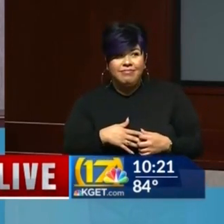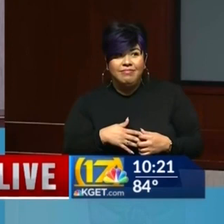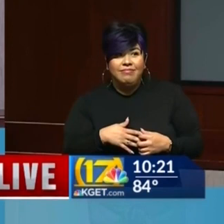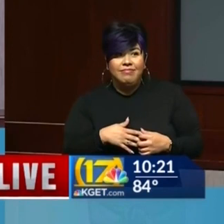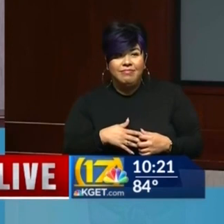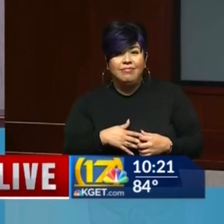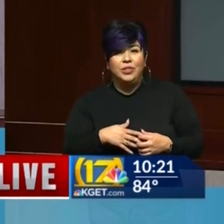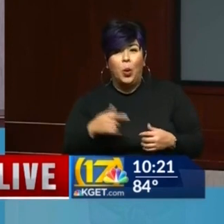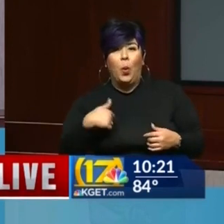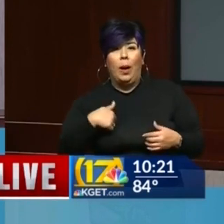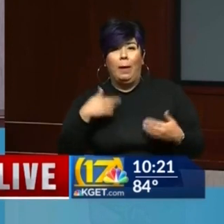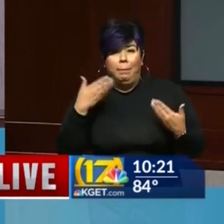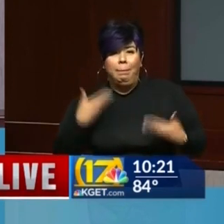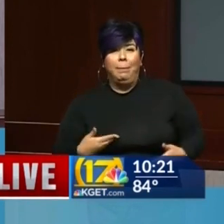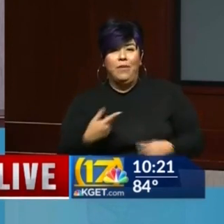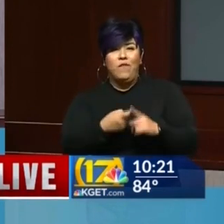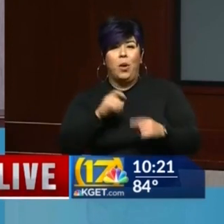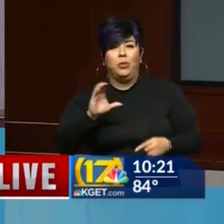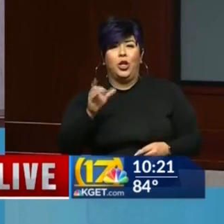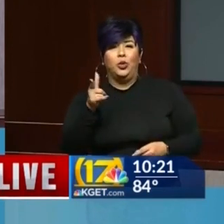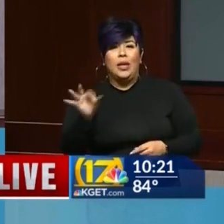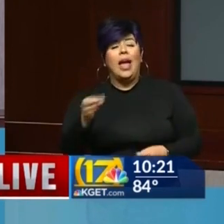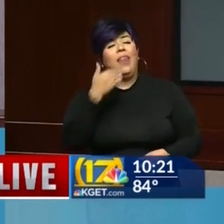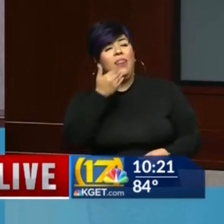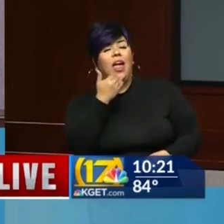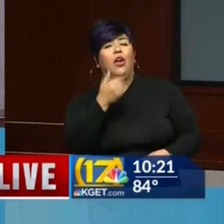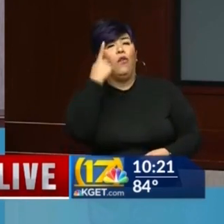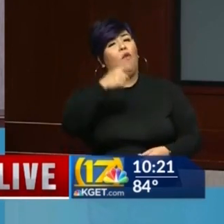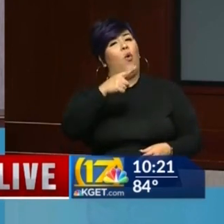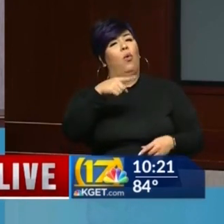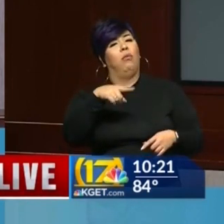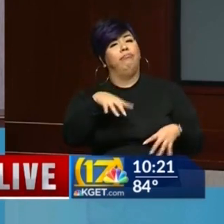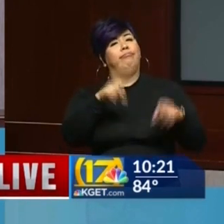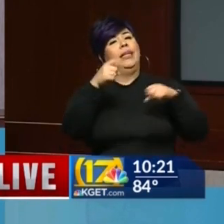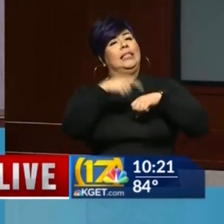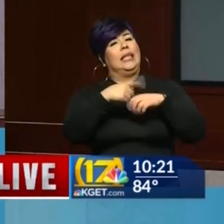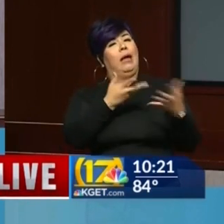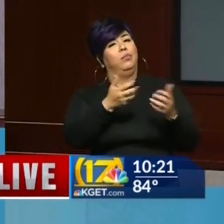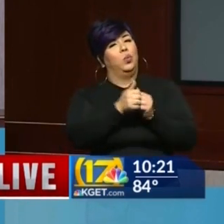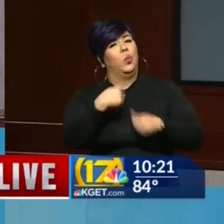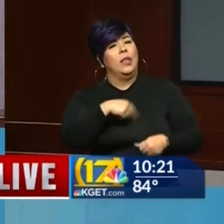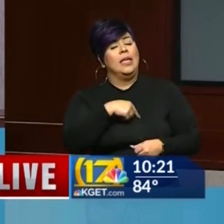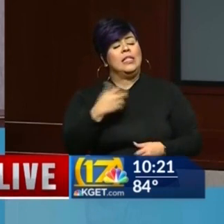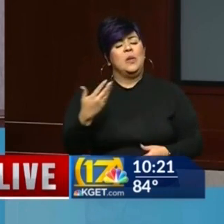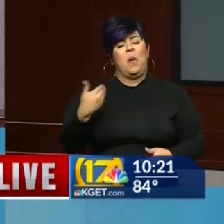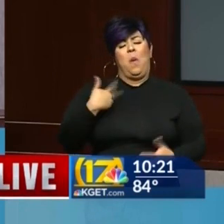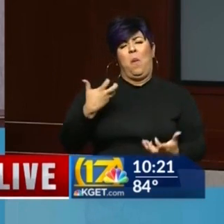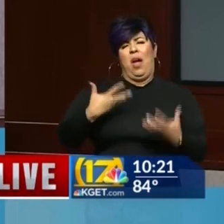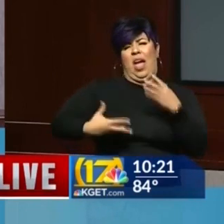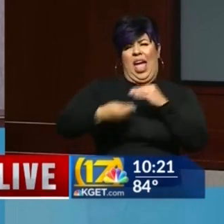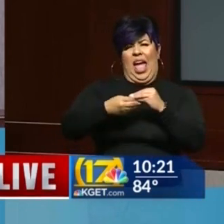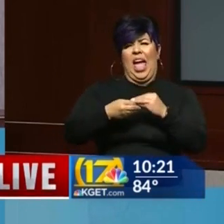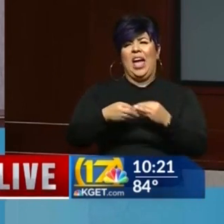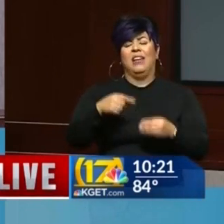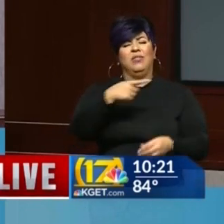NO QUESTIONS TODAY. THANK YOU. HI, GUYS, THANK YOU FROM CHANNEL 29. THANKS FOR TAKING THE TIME FOR